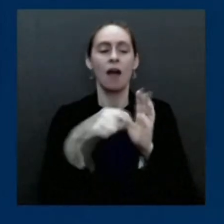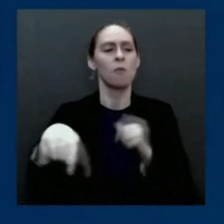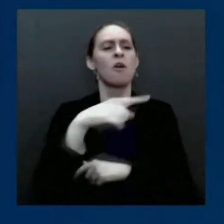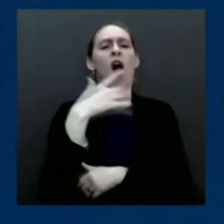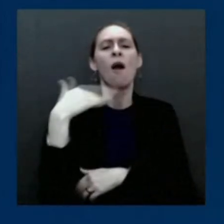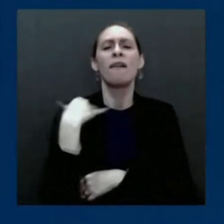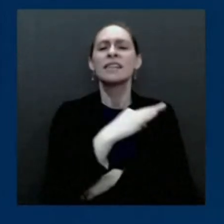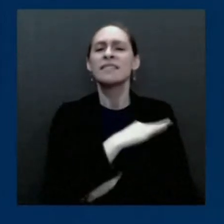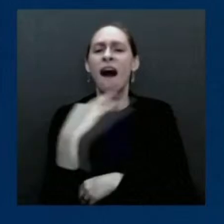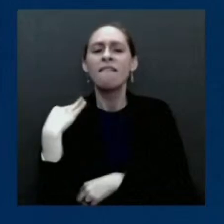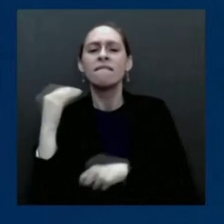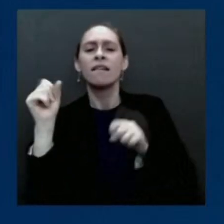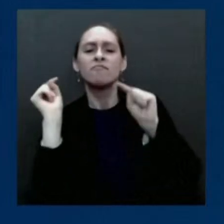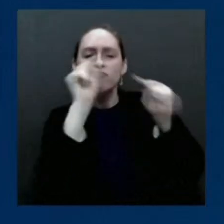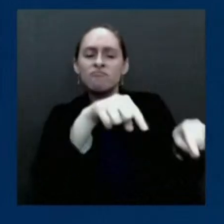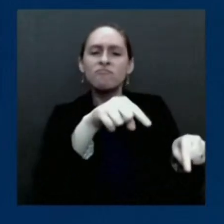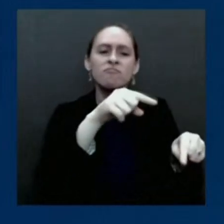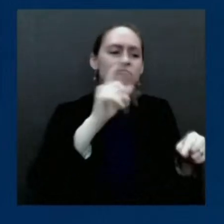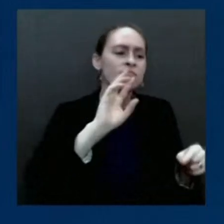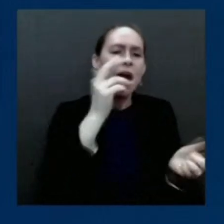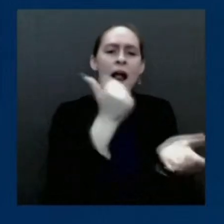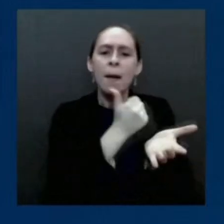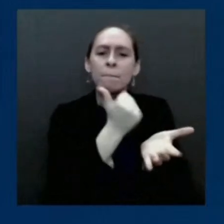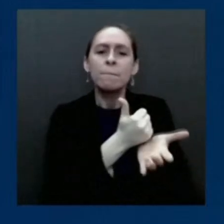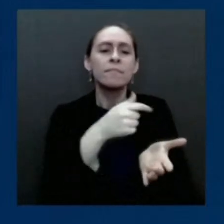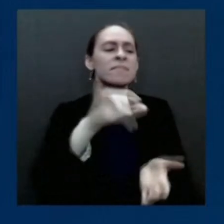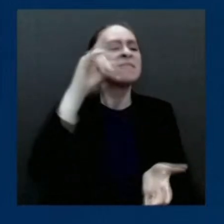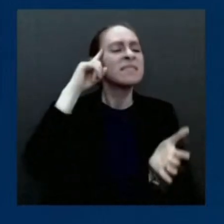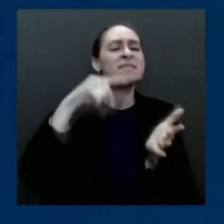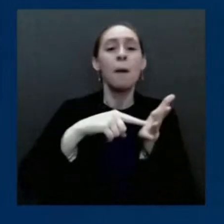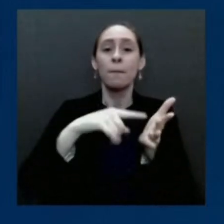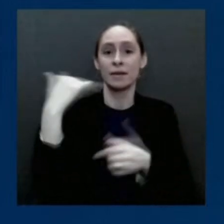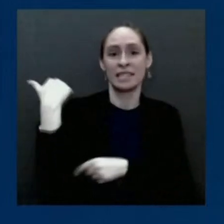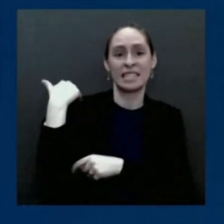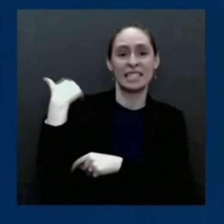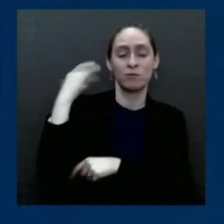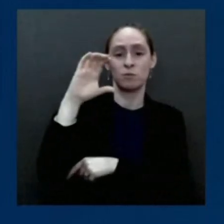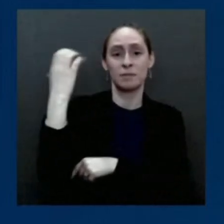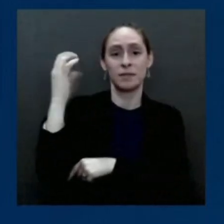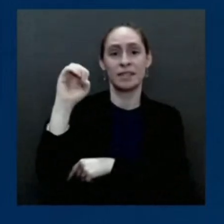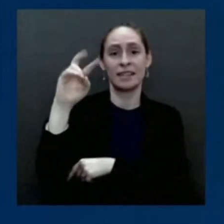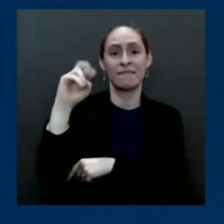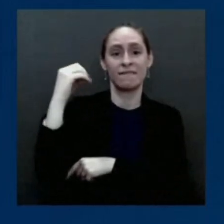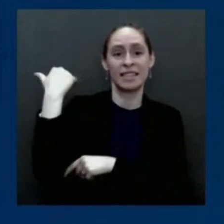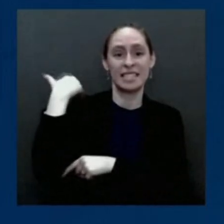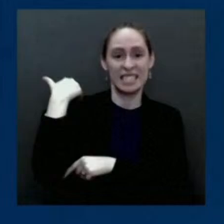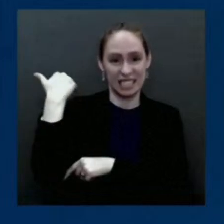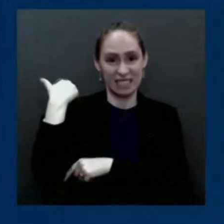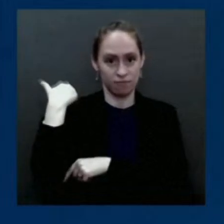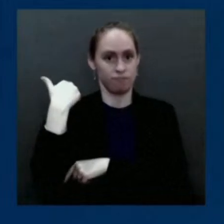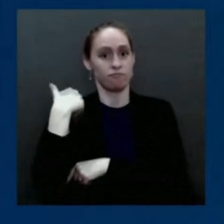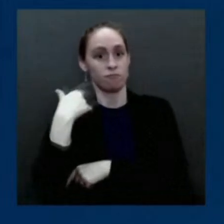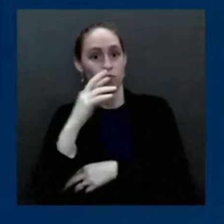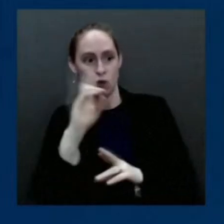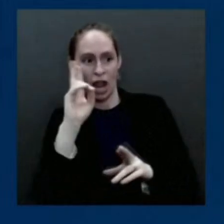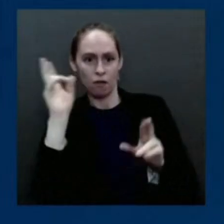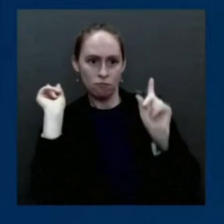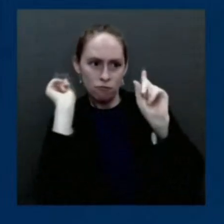PROVIDING CLINICAL SUPPORT